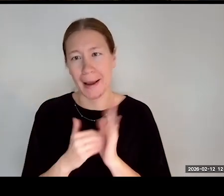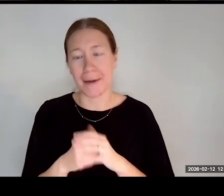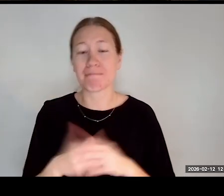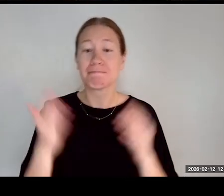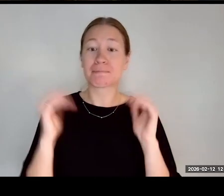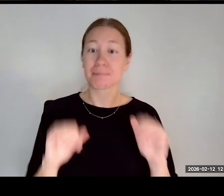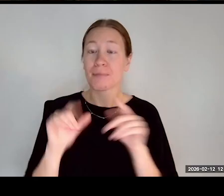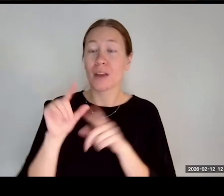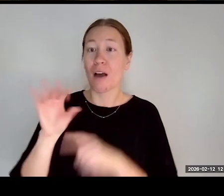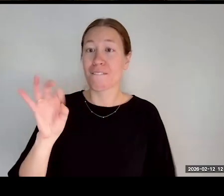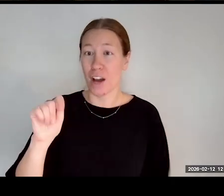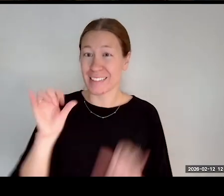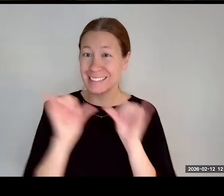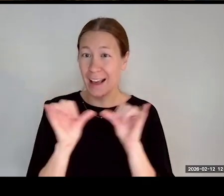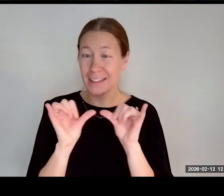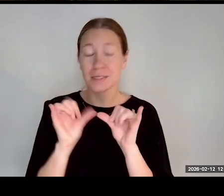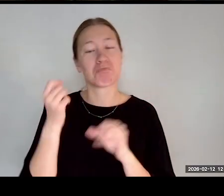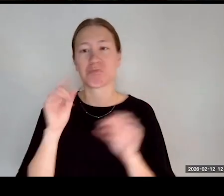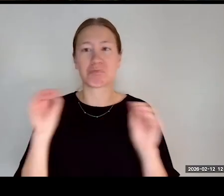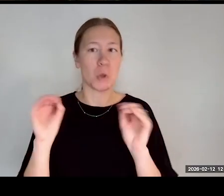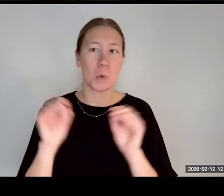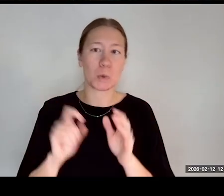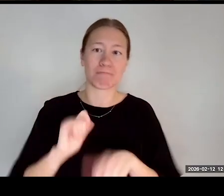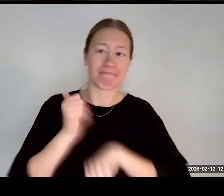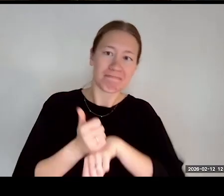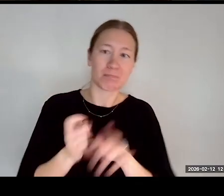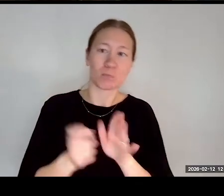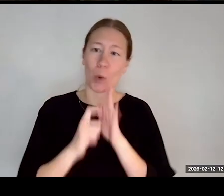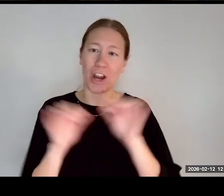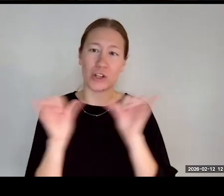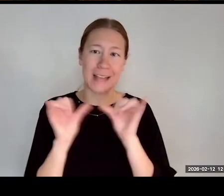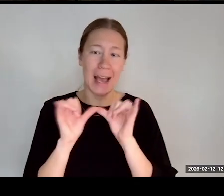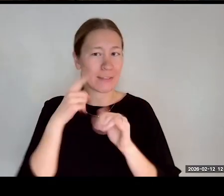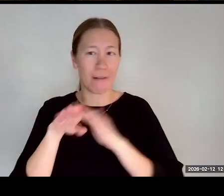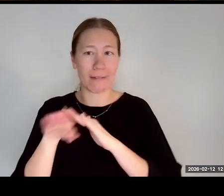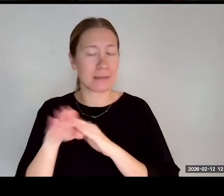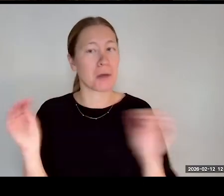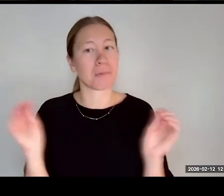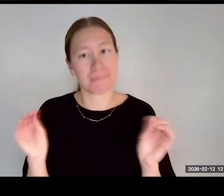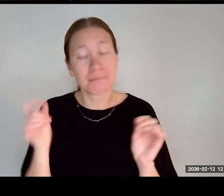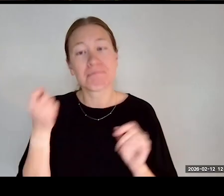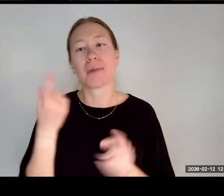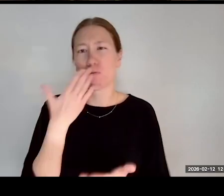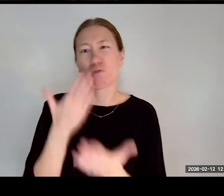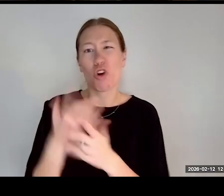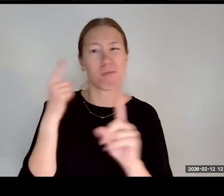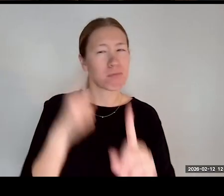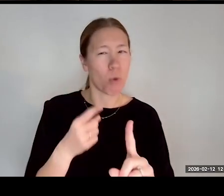although there is no specific required size for making things accessible, a good reference point is font